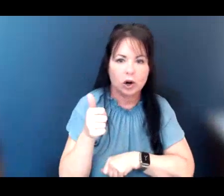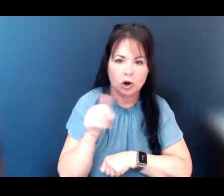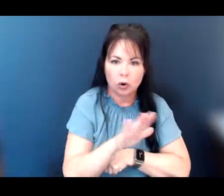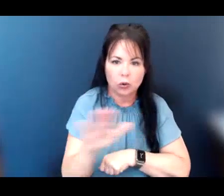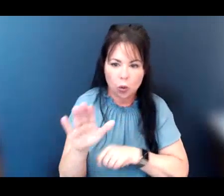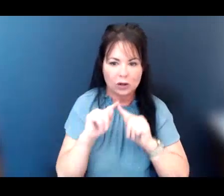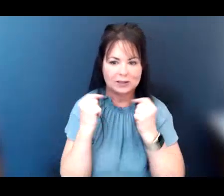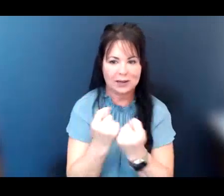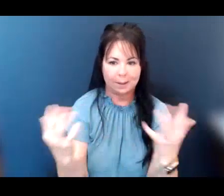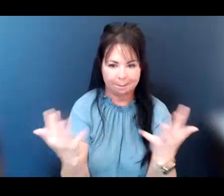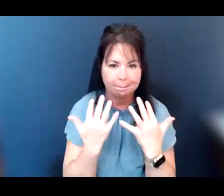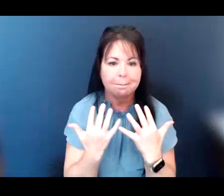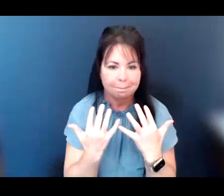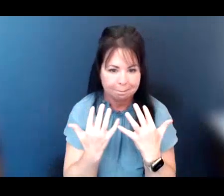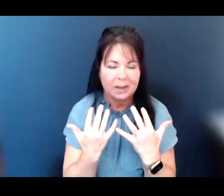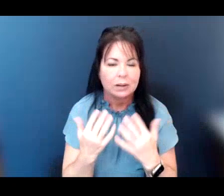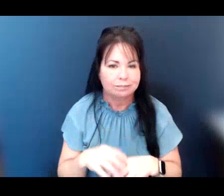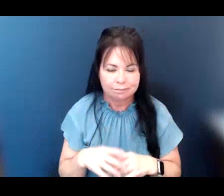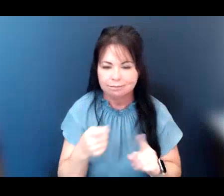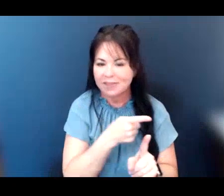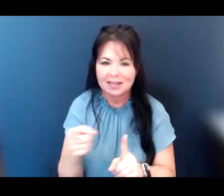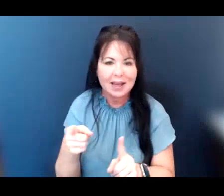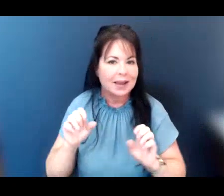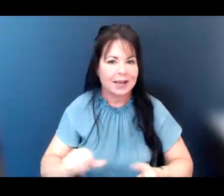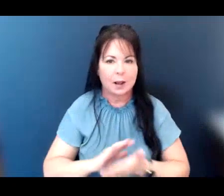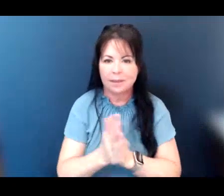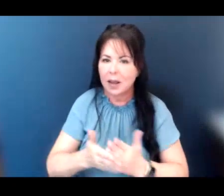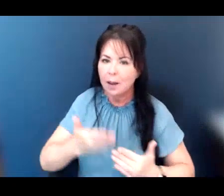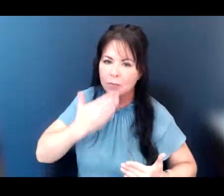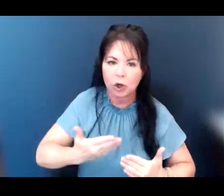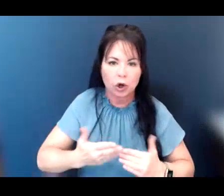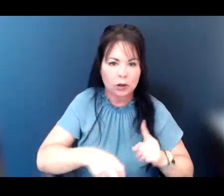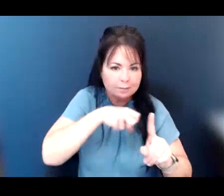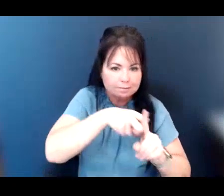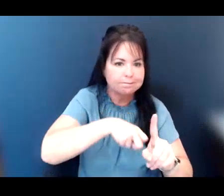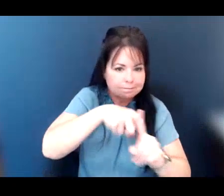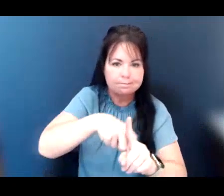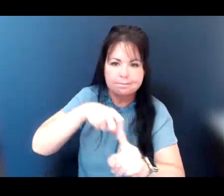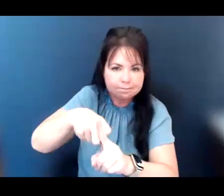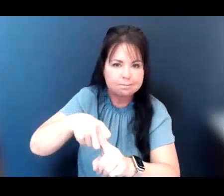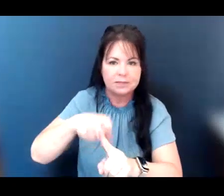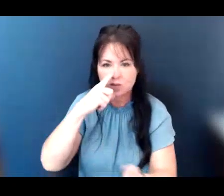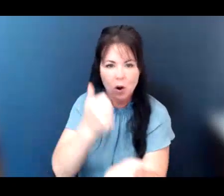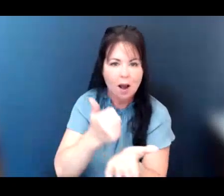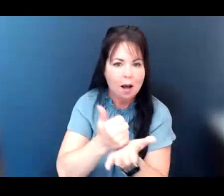We, they, can be a great resource not just for creating content, but creating accessible content that helps